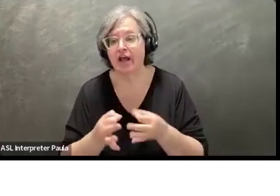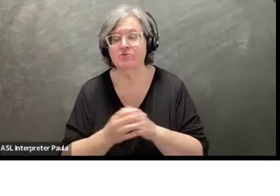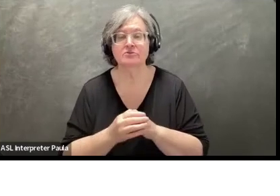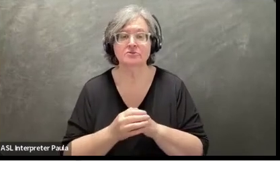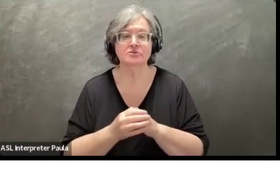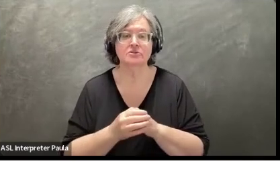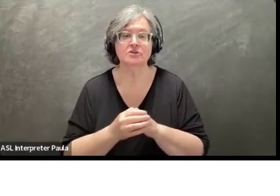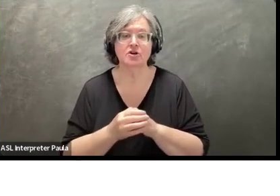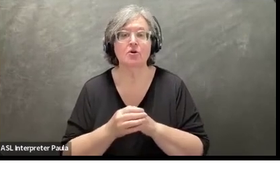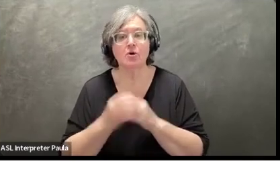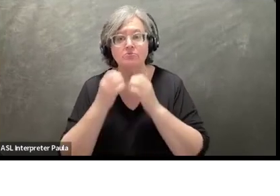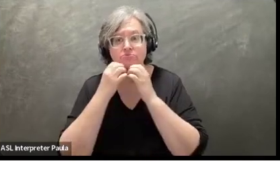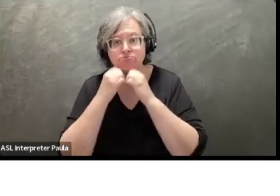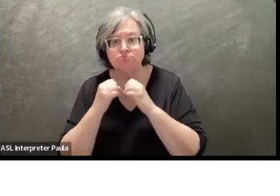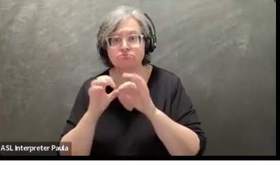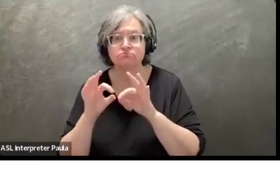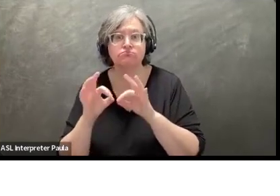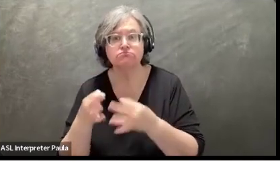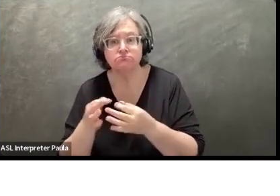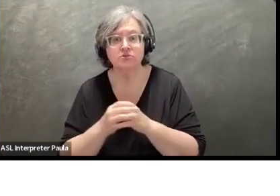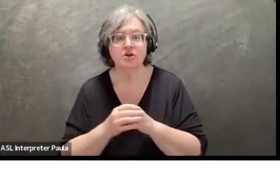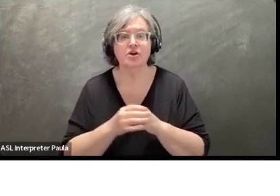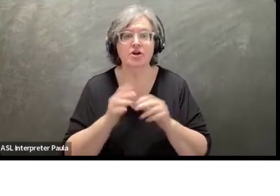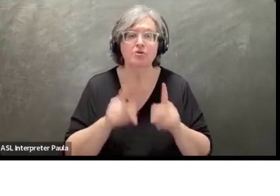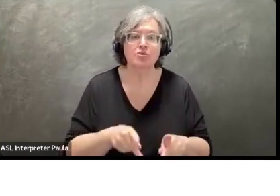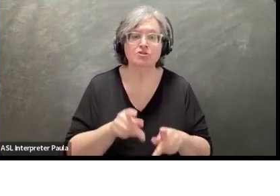one of a person with a disability, a person working in